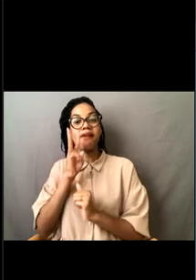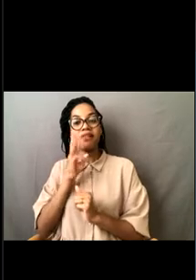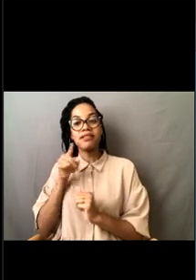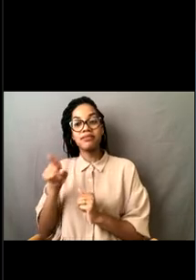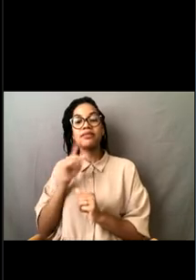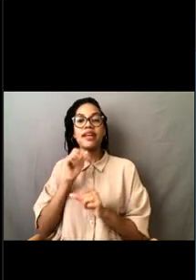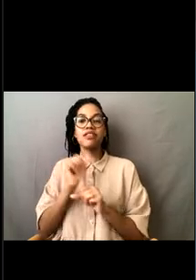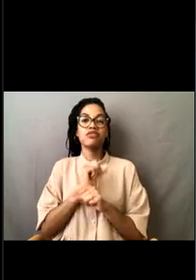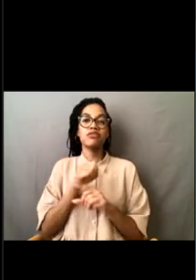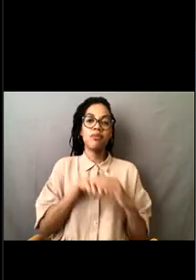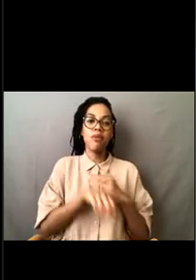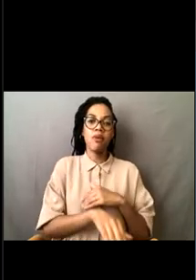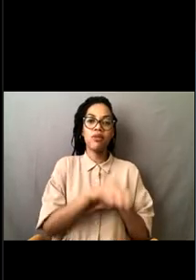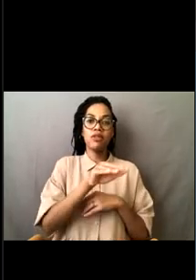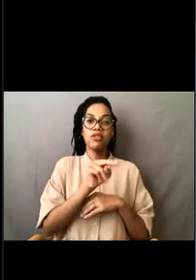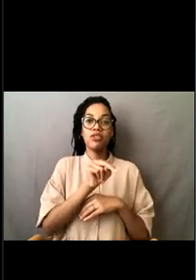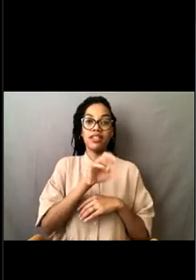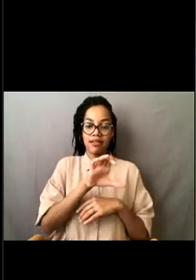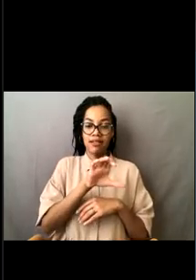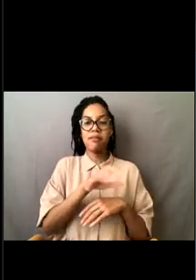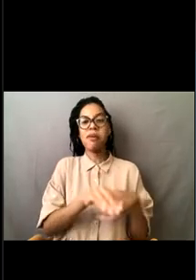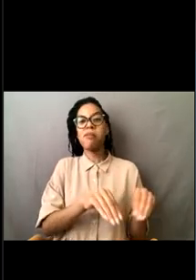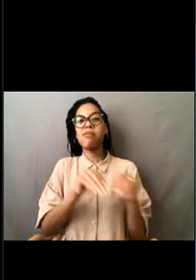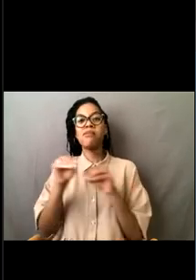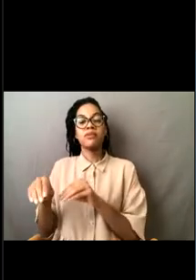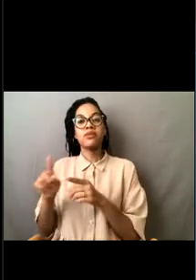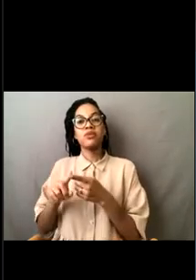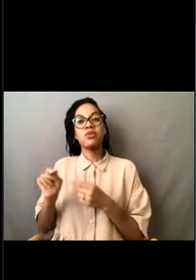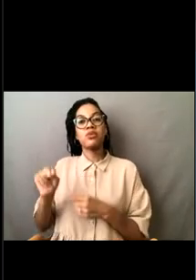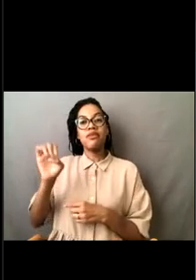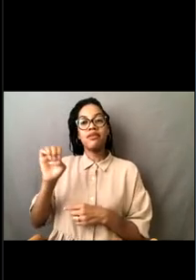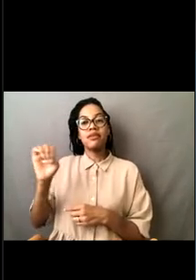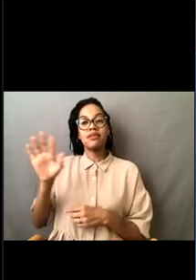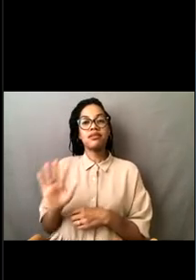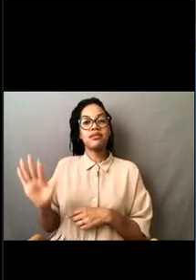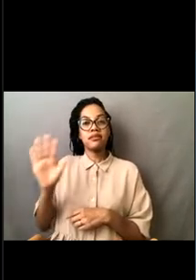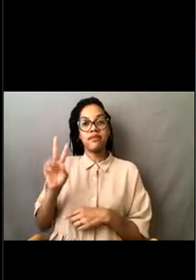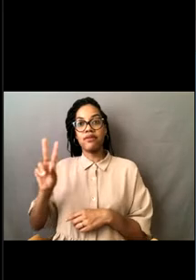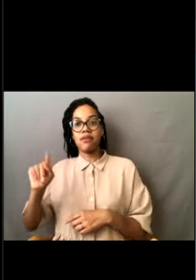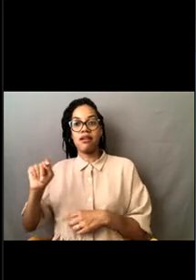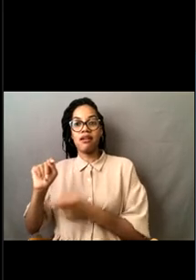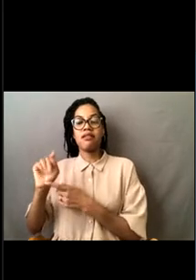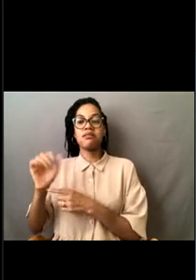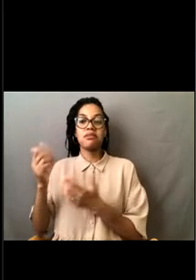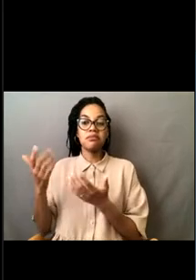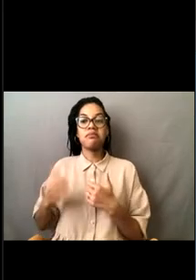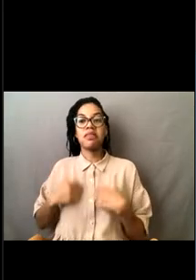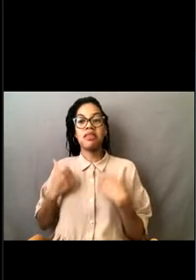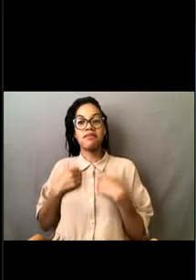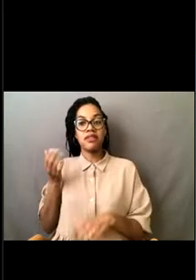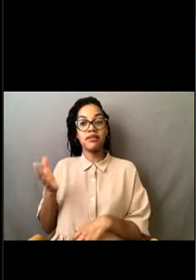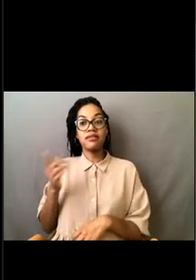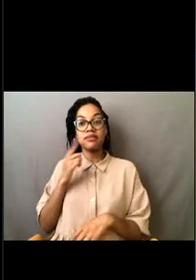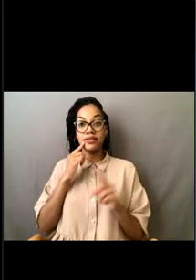but spent most of my life here in the Northeast. So there's a photo of me on the left out boating and the picture of me on the right fishing.